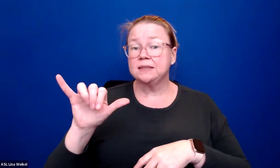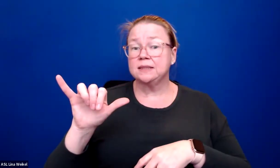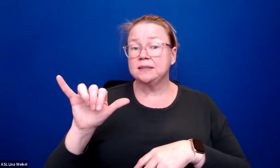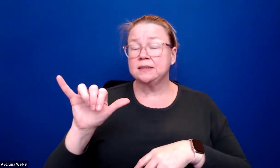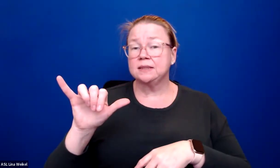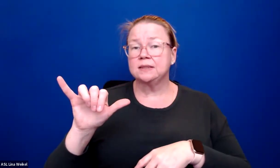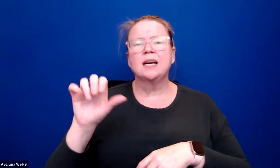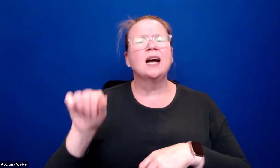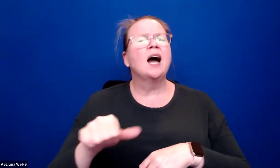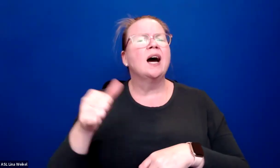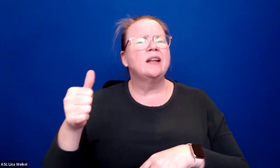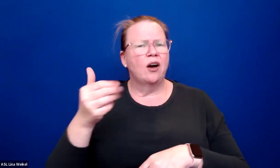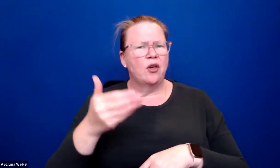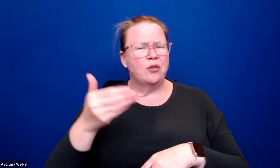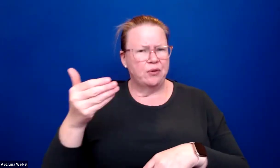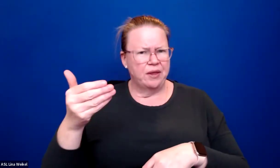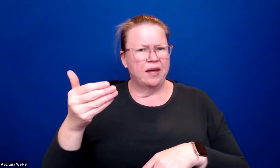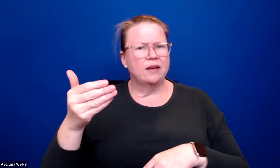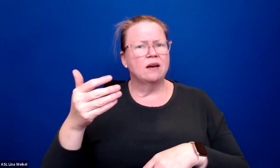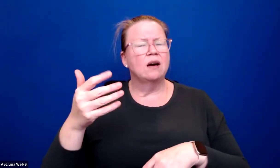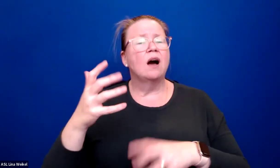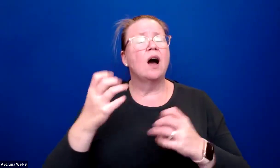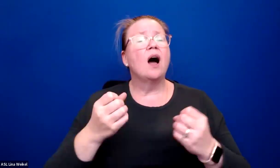Andy Padilla: Another thing that comes to mind. Jordan is about a lot of the